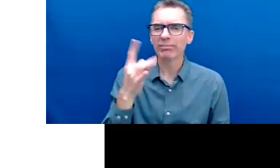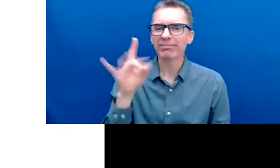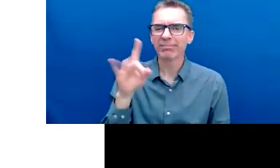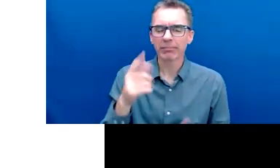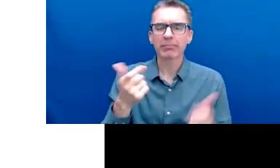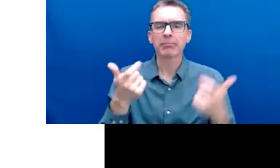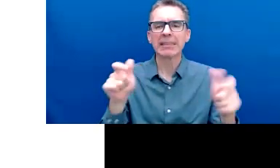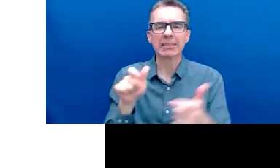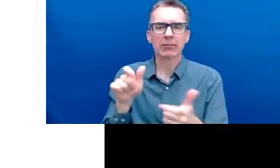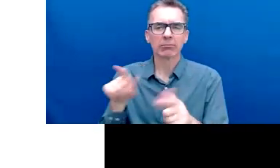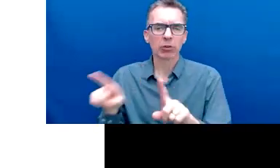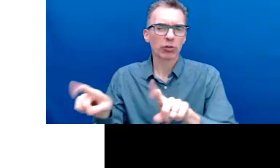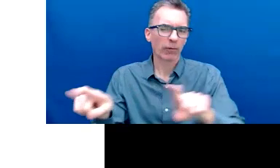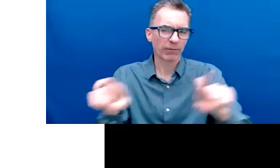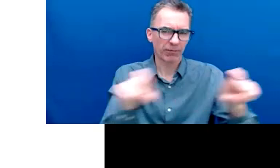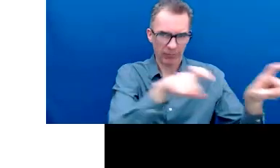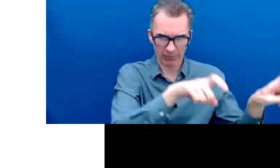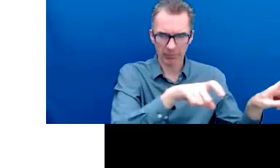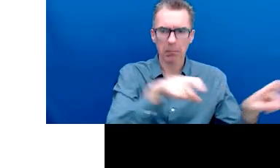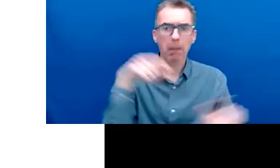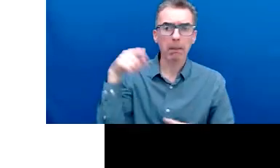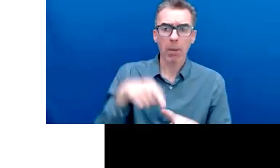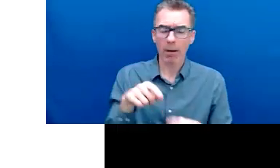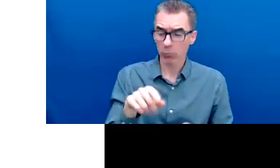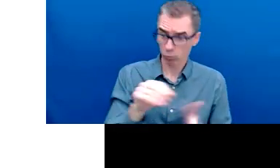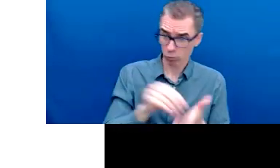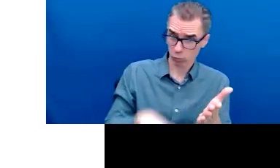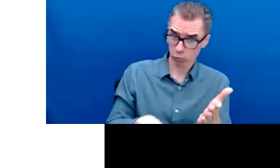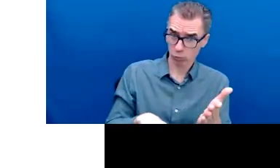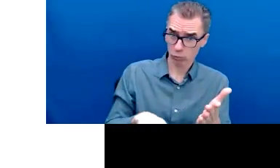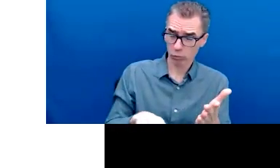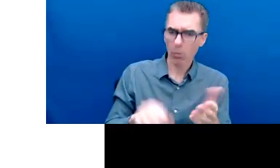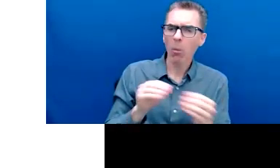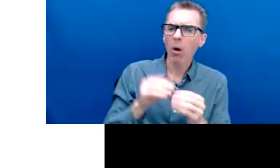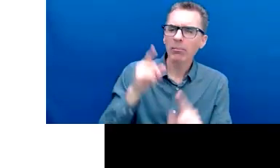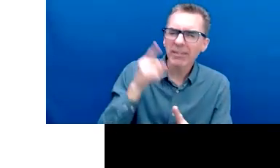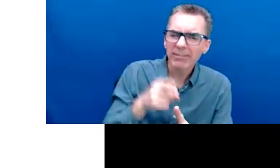that, asked students more specifically about their experience.